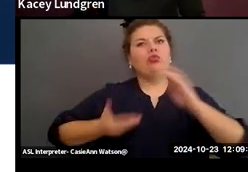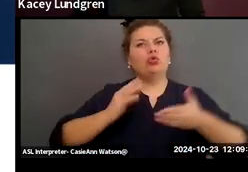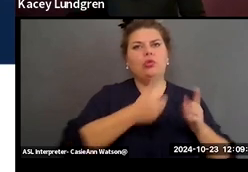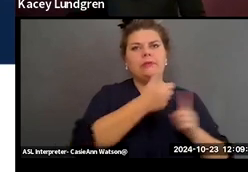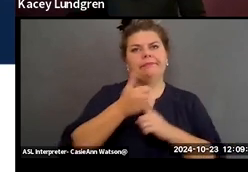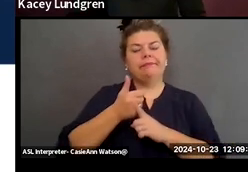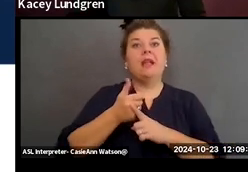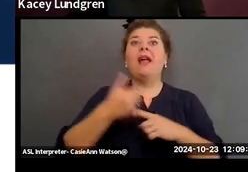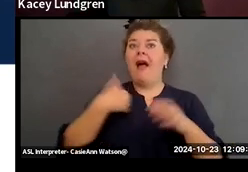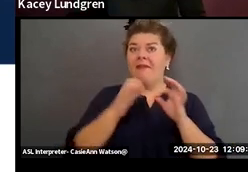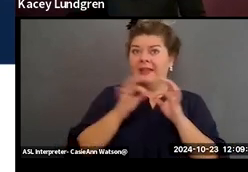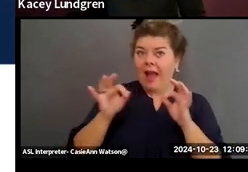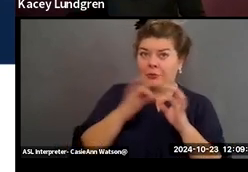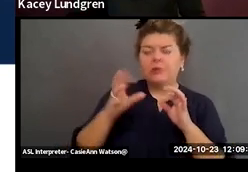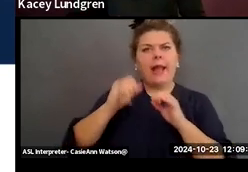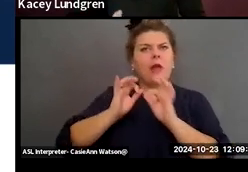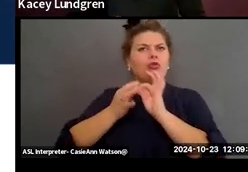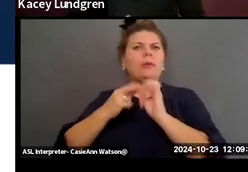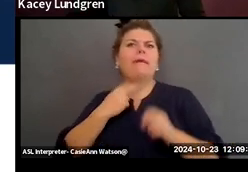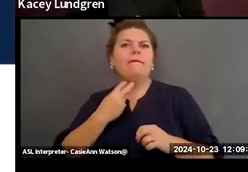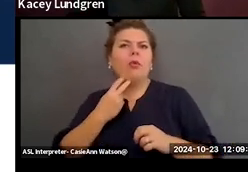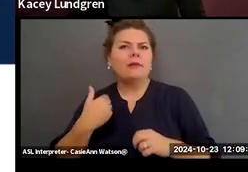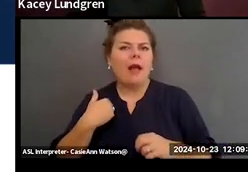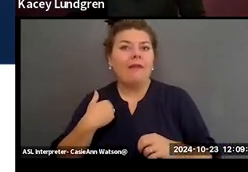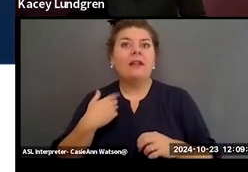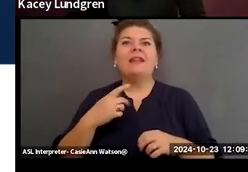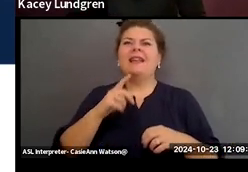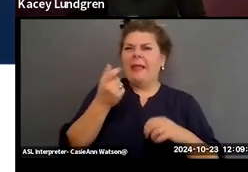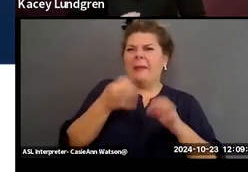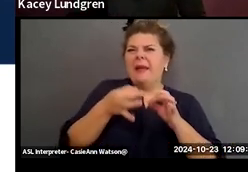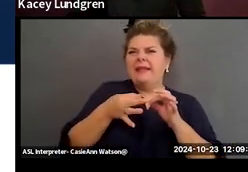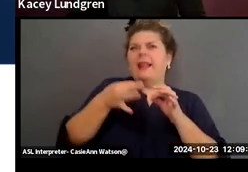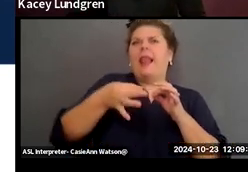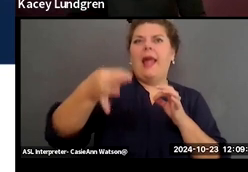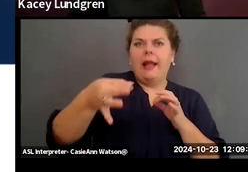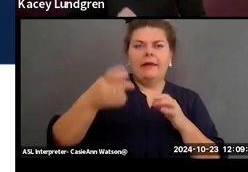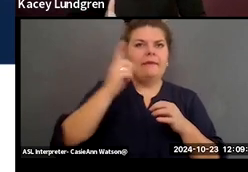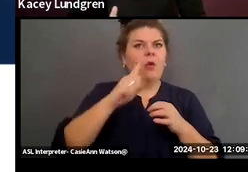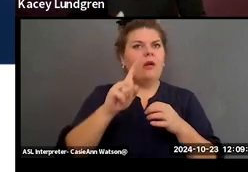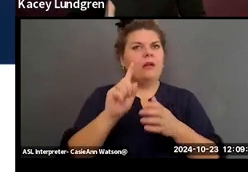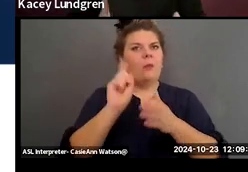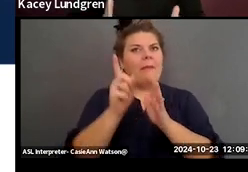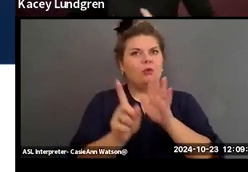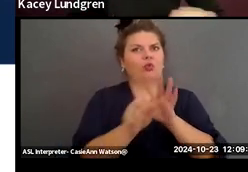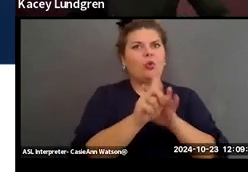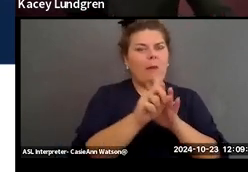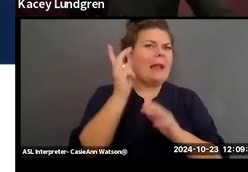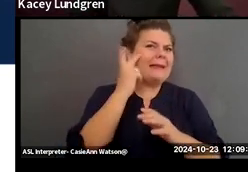There is captioning and interpretation. It is weirdly delayed, so it'll take a second to show up. All right, let's see if I can figure out